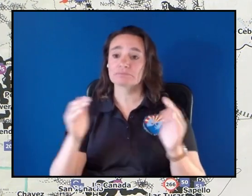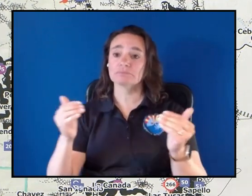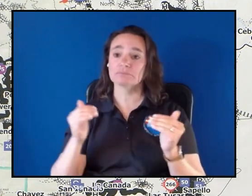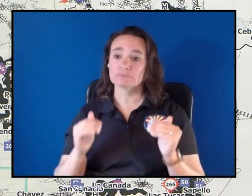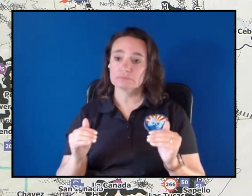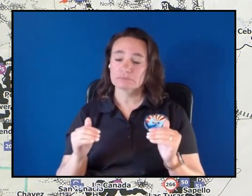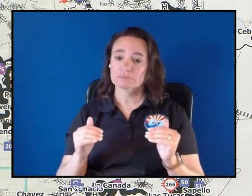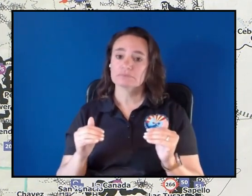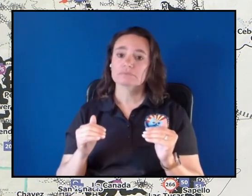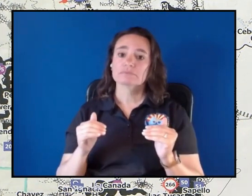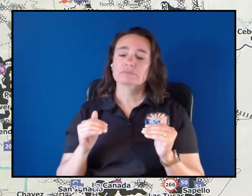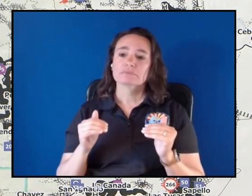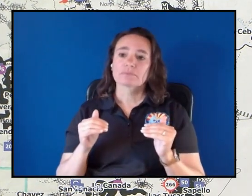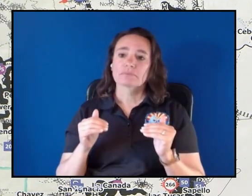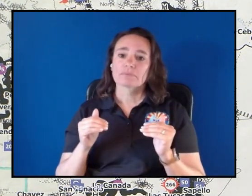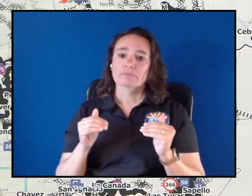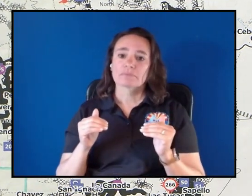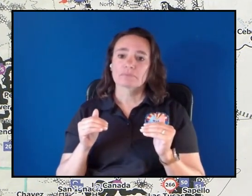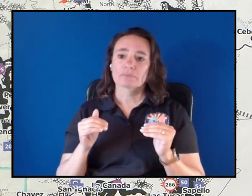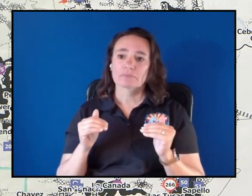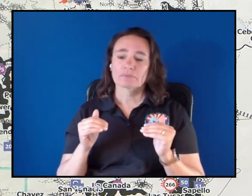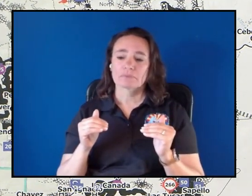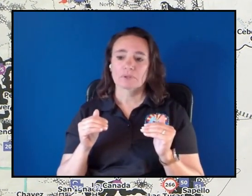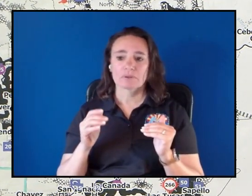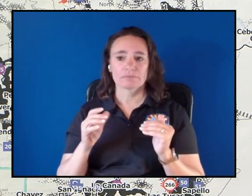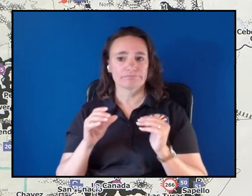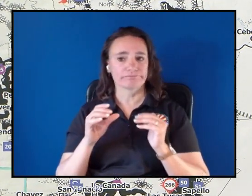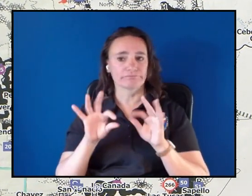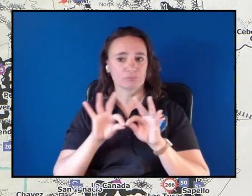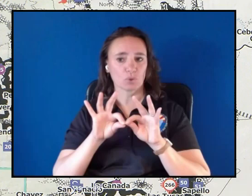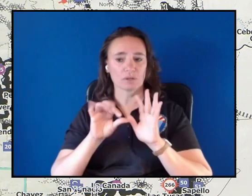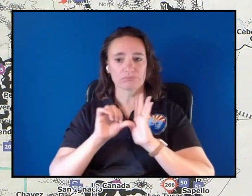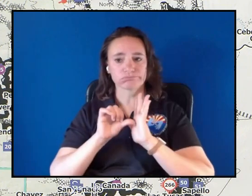I want to reiterate that the PIO hotline is still active.